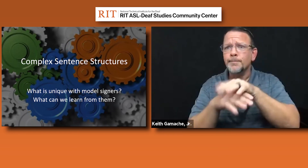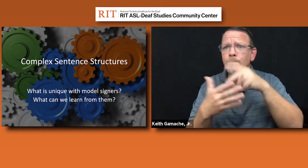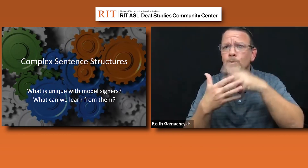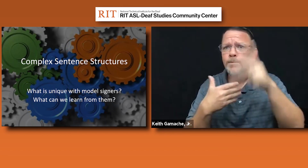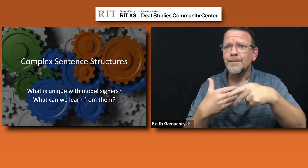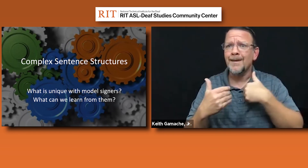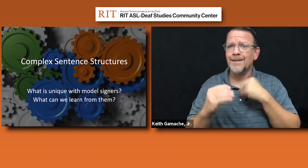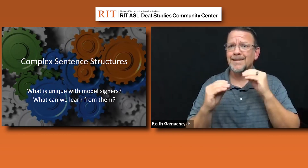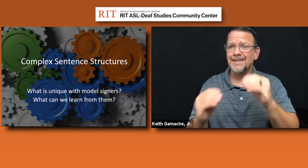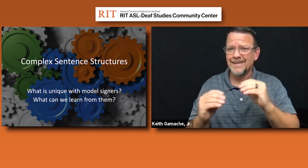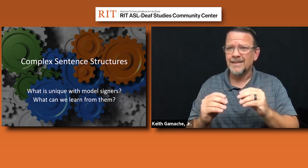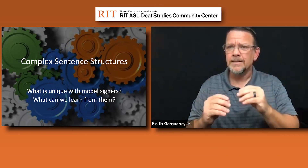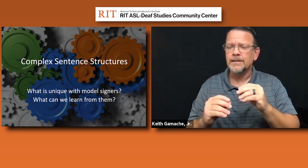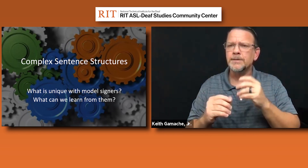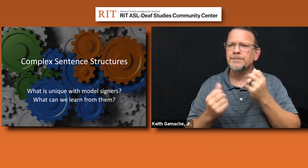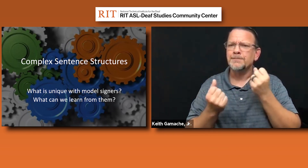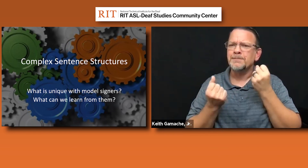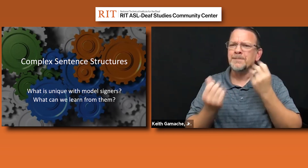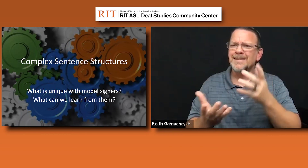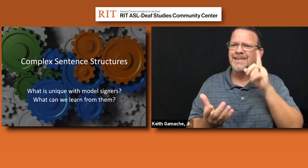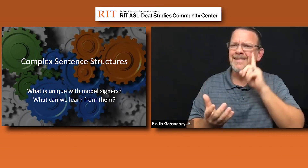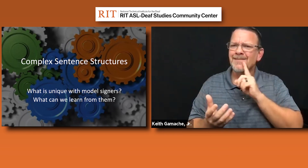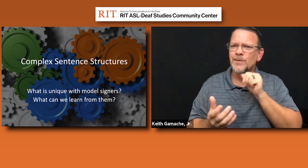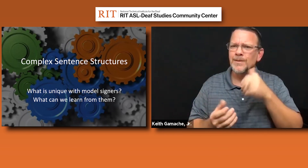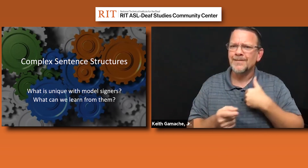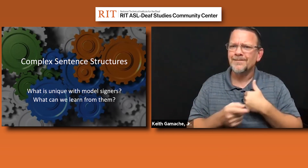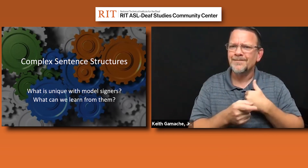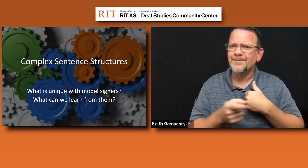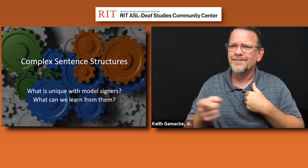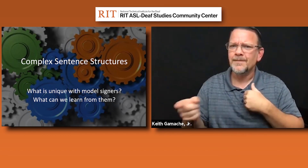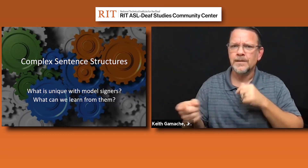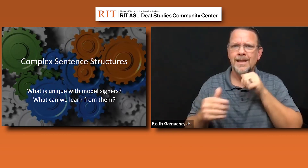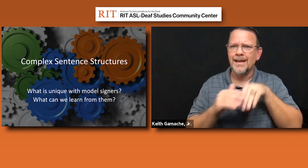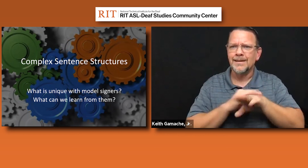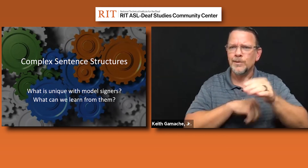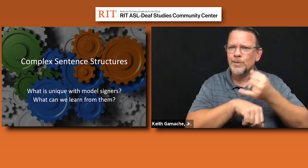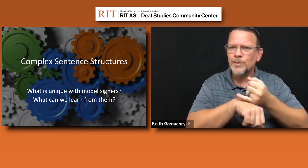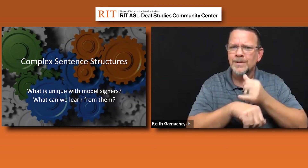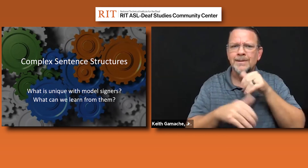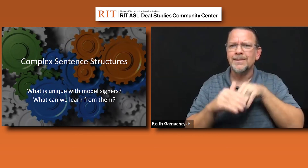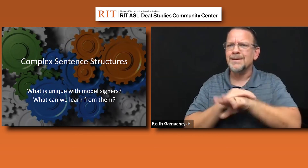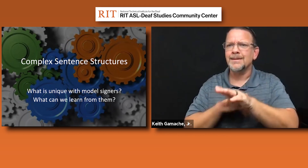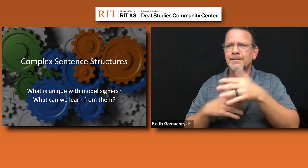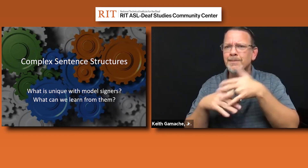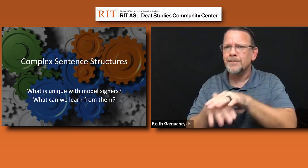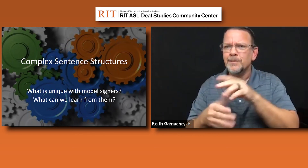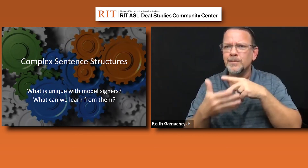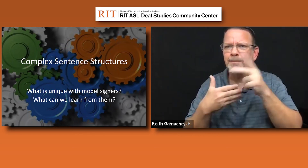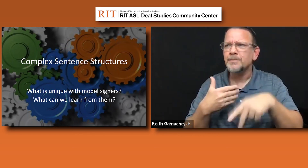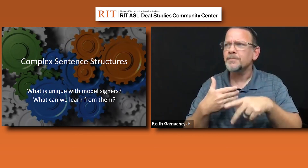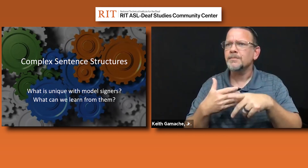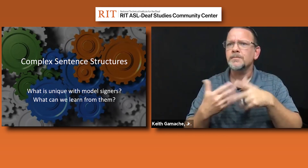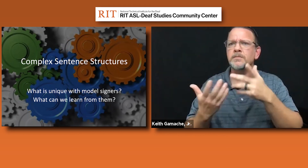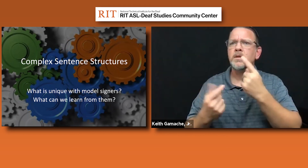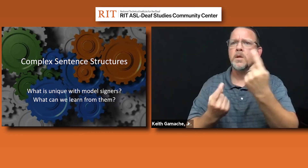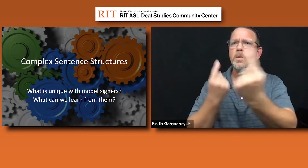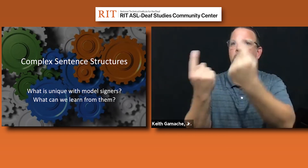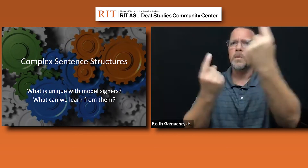There are some schools and programs where they teach sign, but a lot of Deaf individuals and Deaf children don't have access to that because they don't go